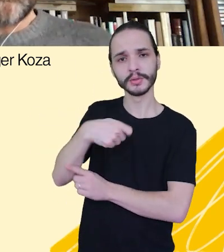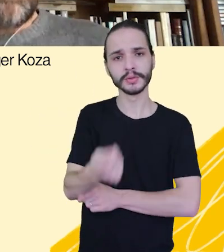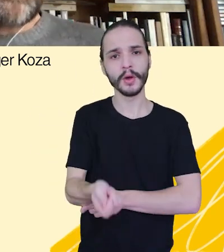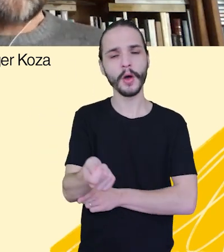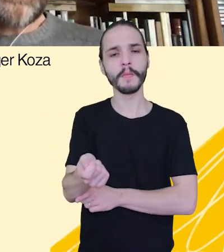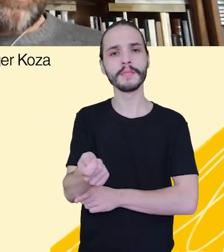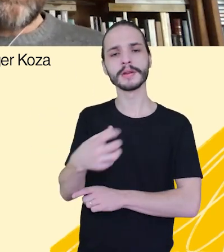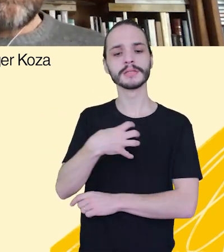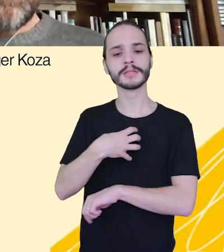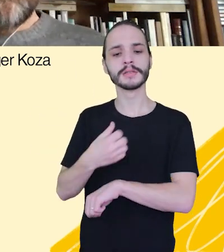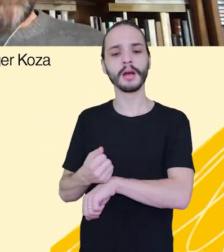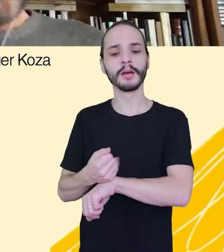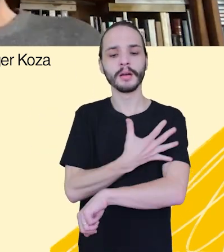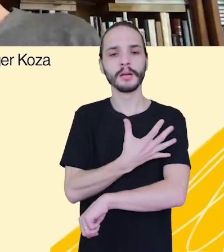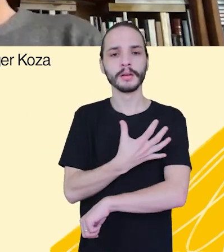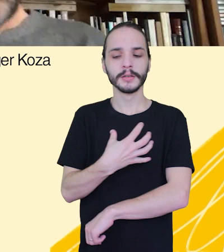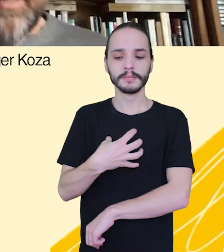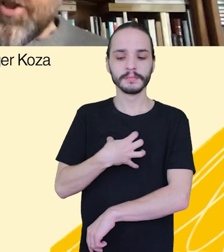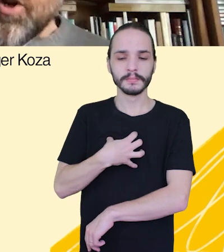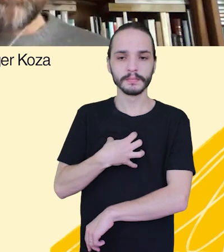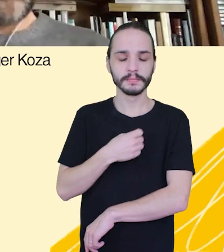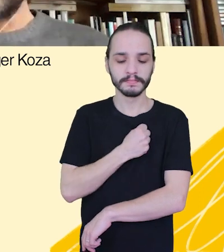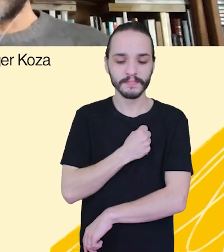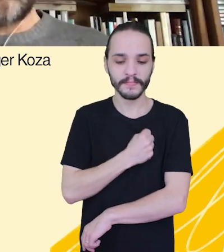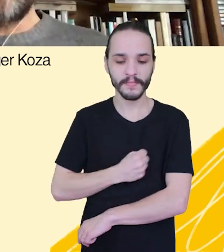Because someone has died and the whole family is trying to understand